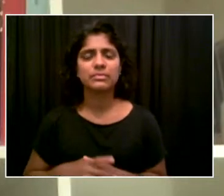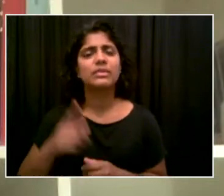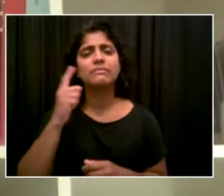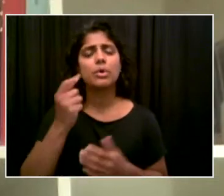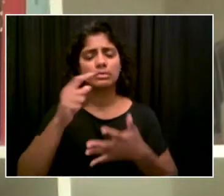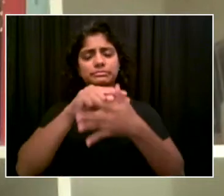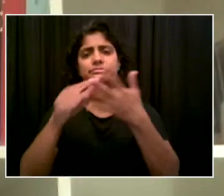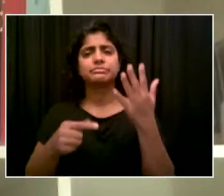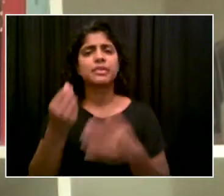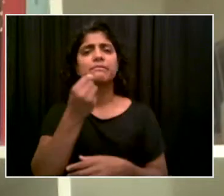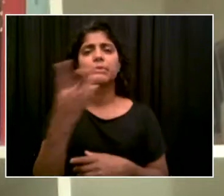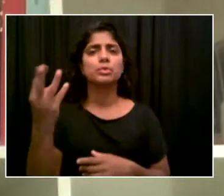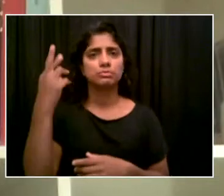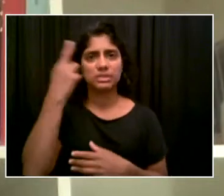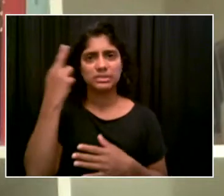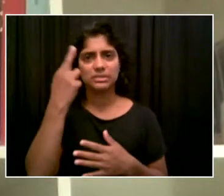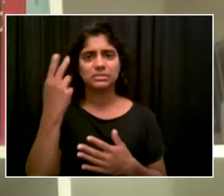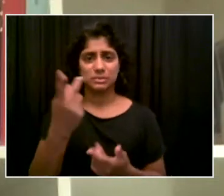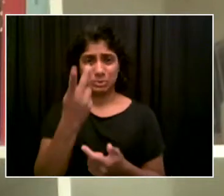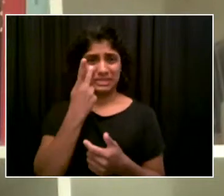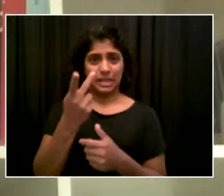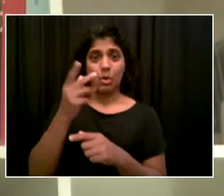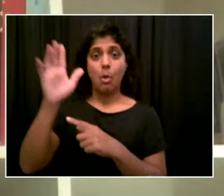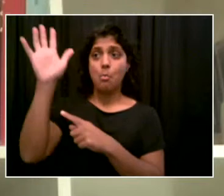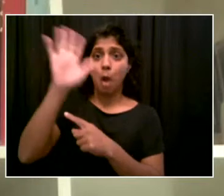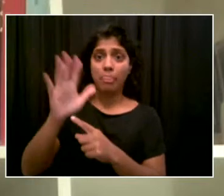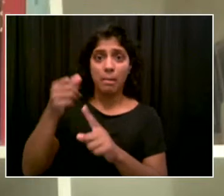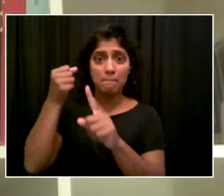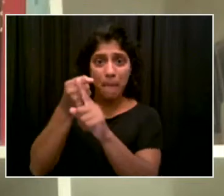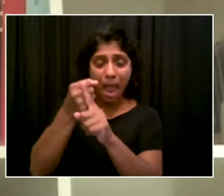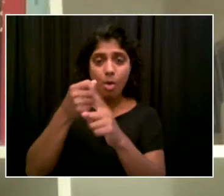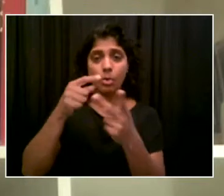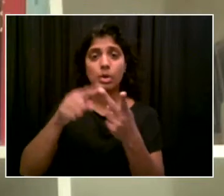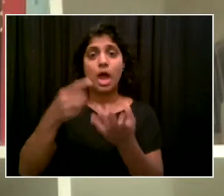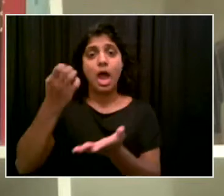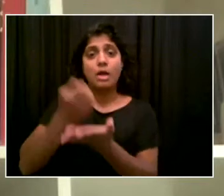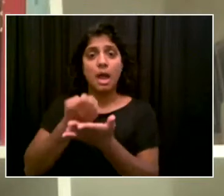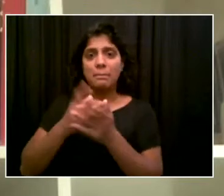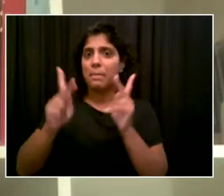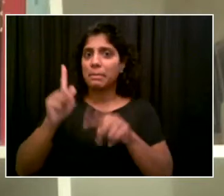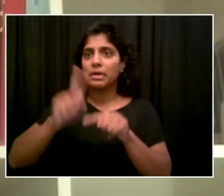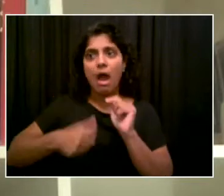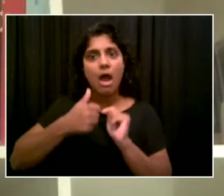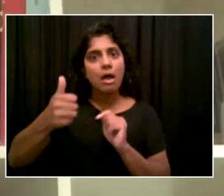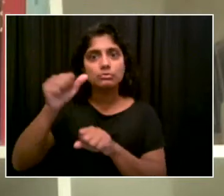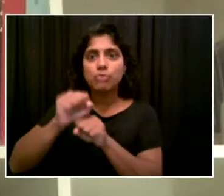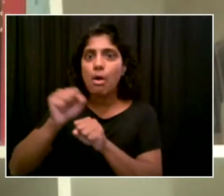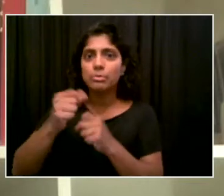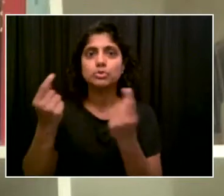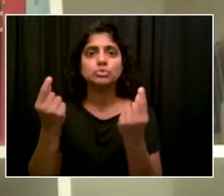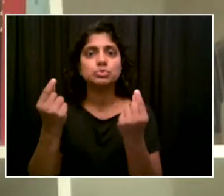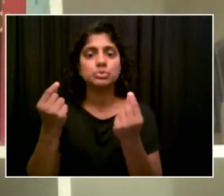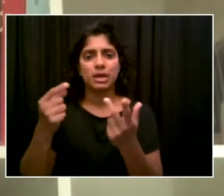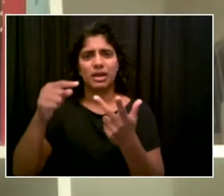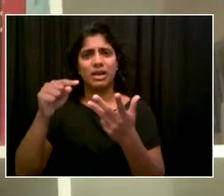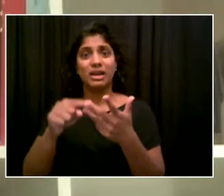THIS IS MUCH MORE ABOUT AND MPIETRAIVE FOR CLIMATE JUSTICE